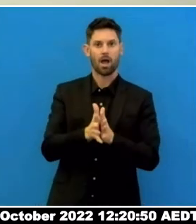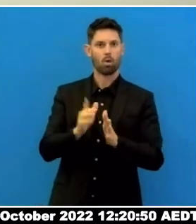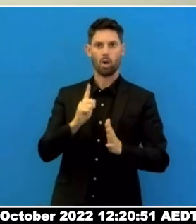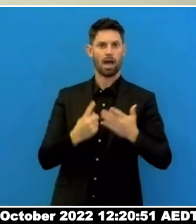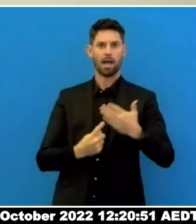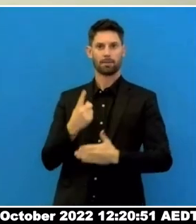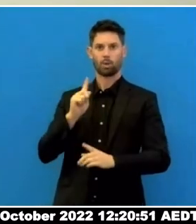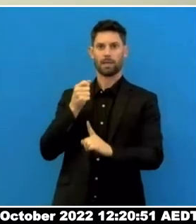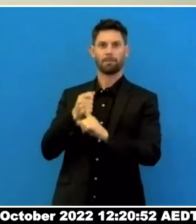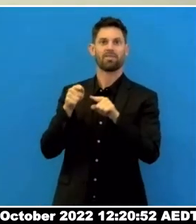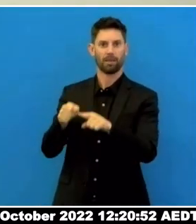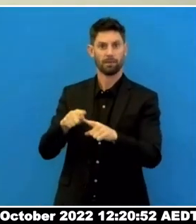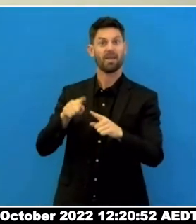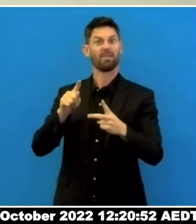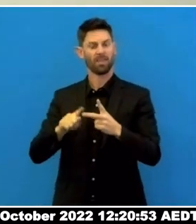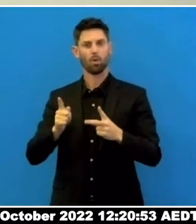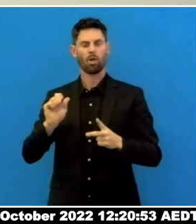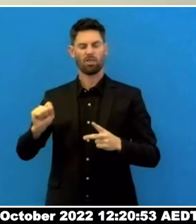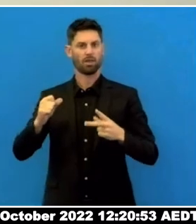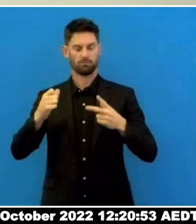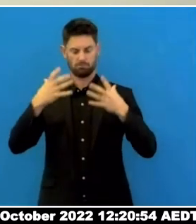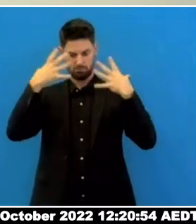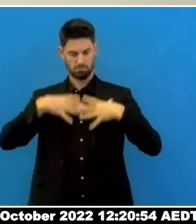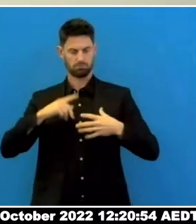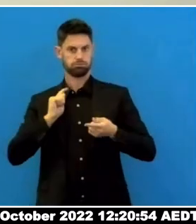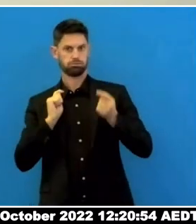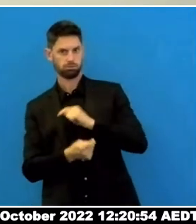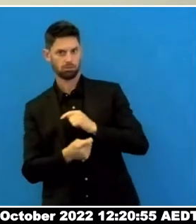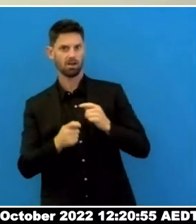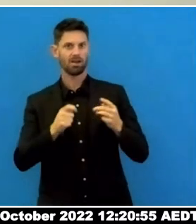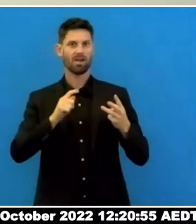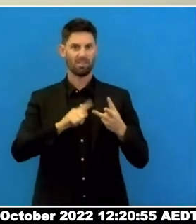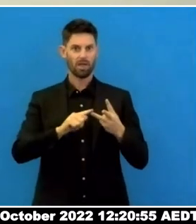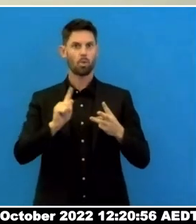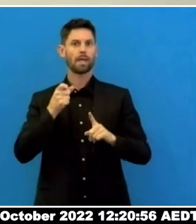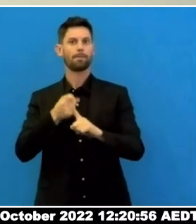And then what the impact is of of that response that happens.